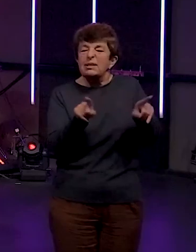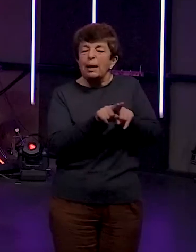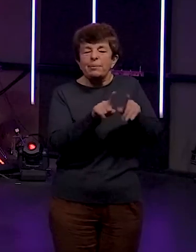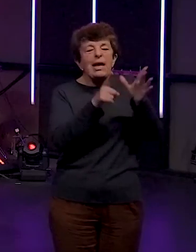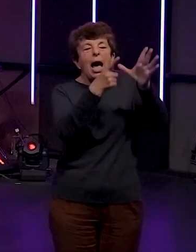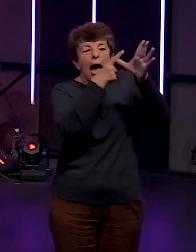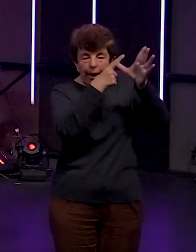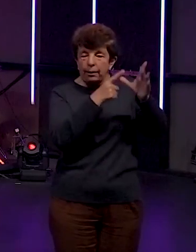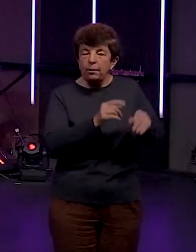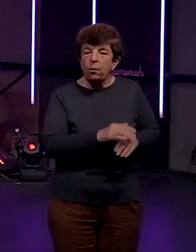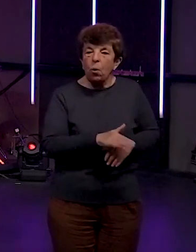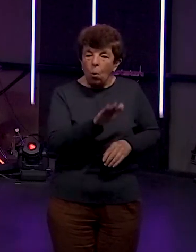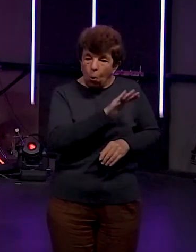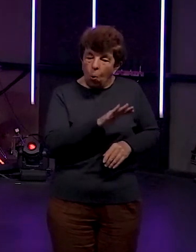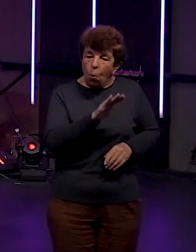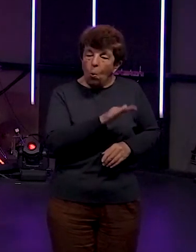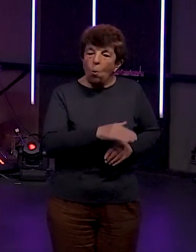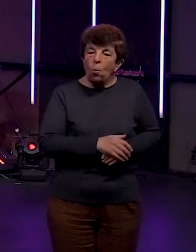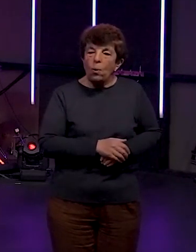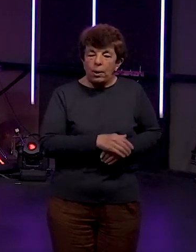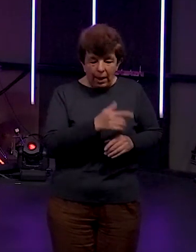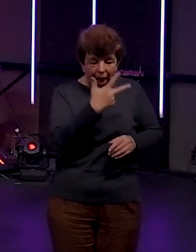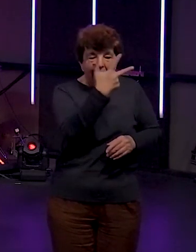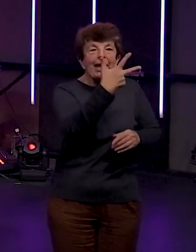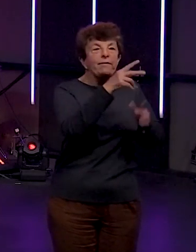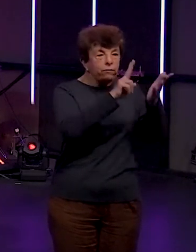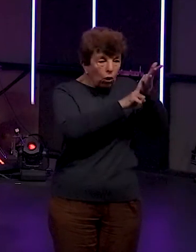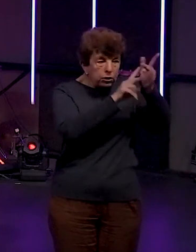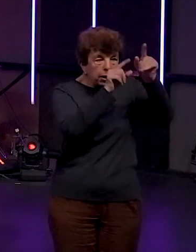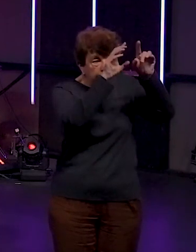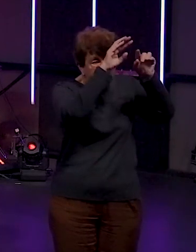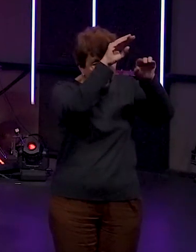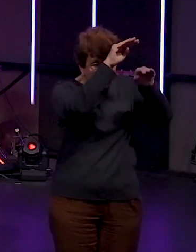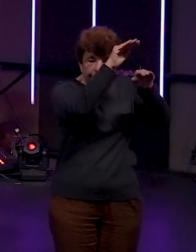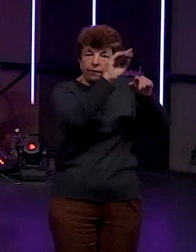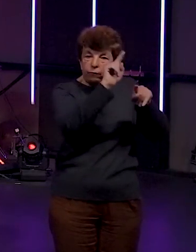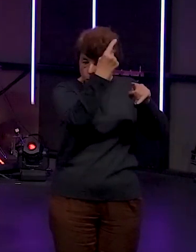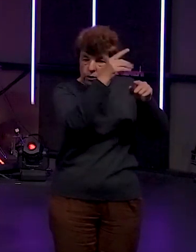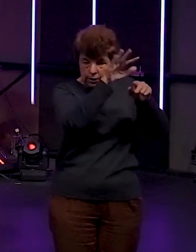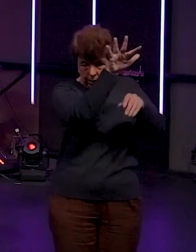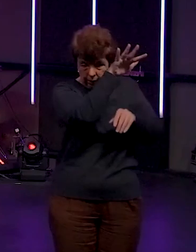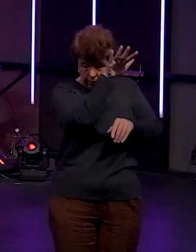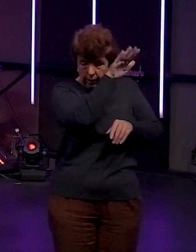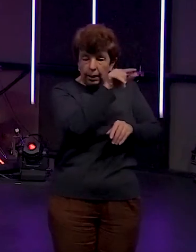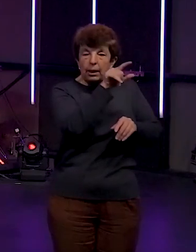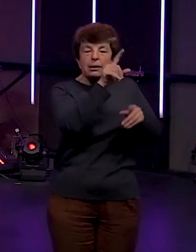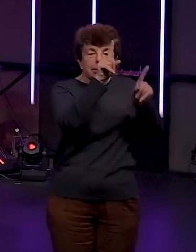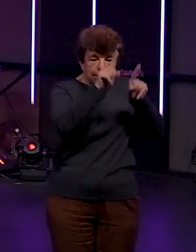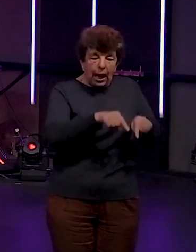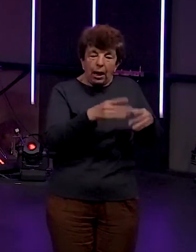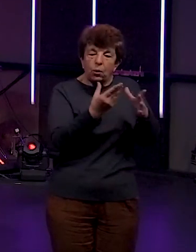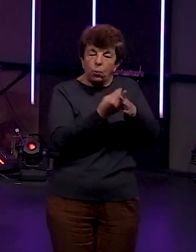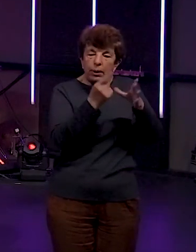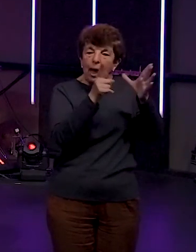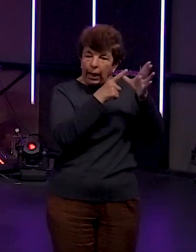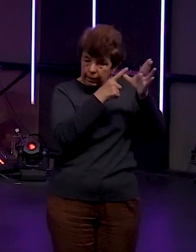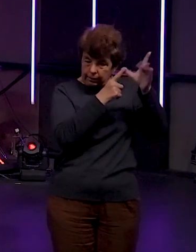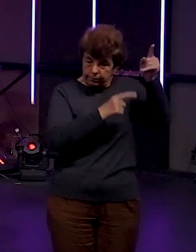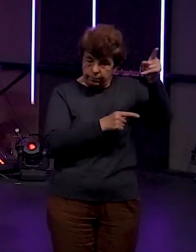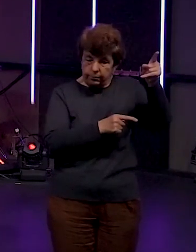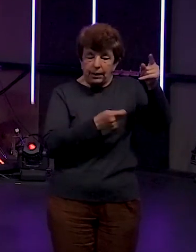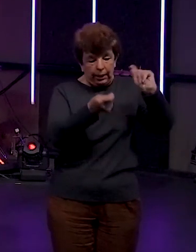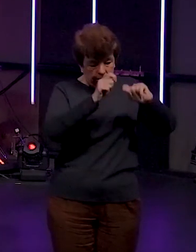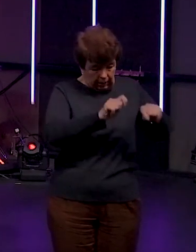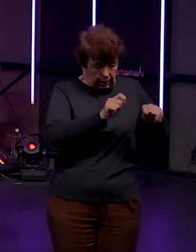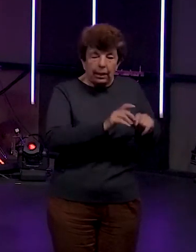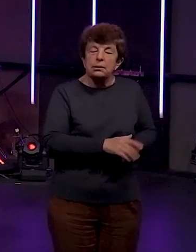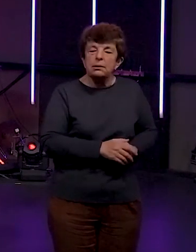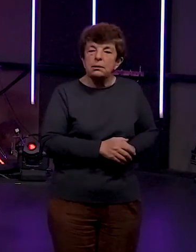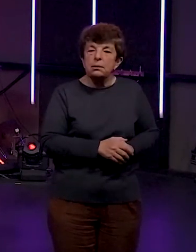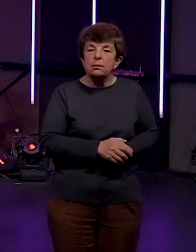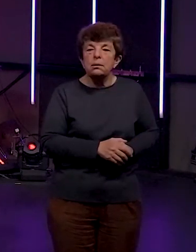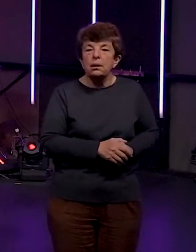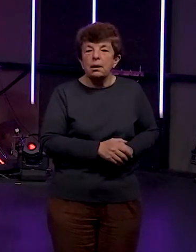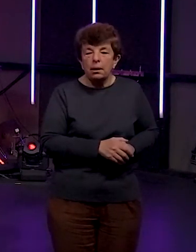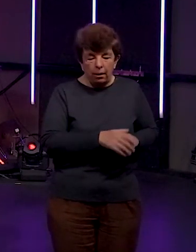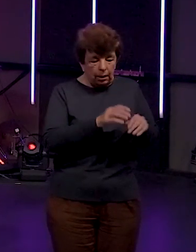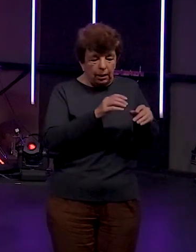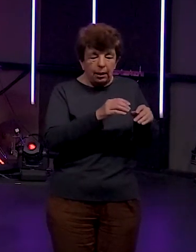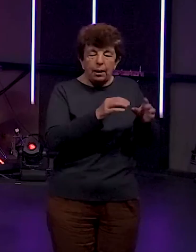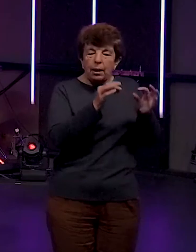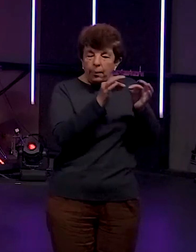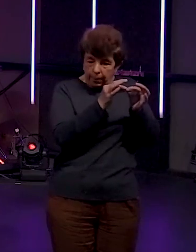So all eight verses of that first section begin with the Aleph. The next section which is the section called Beth.